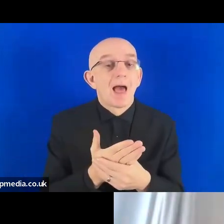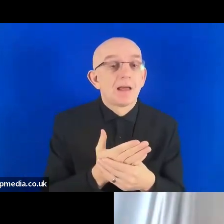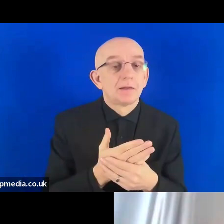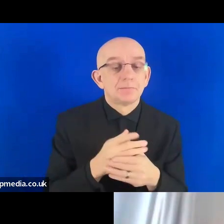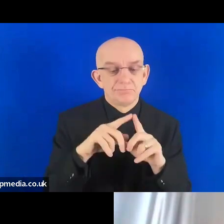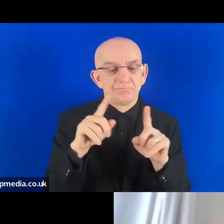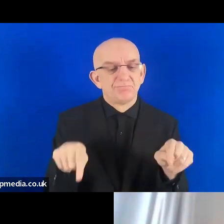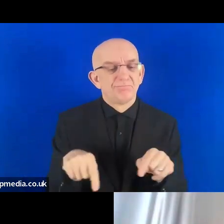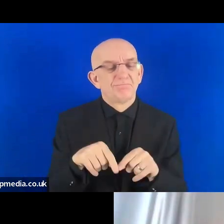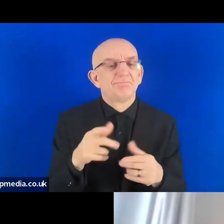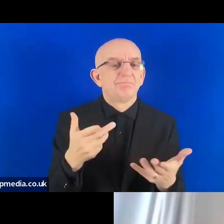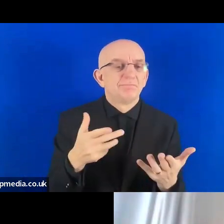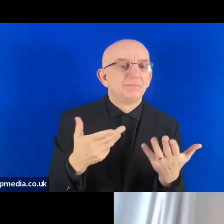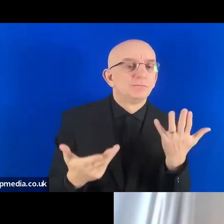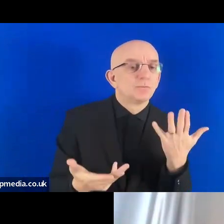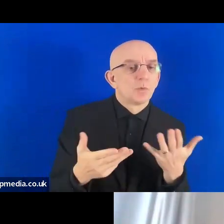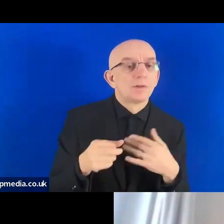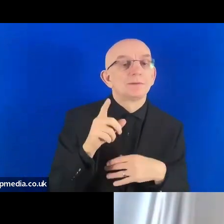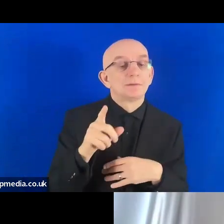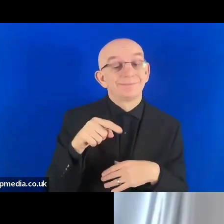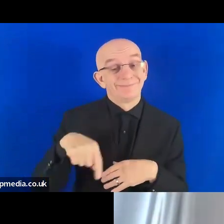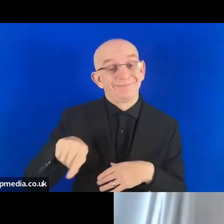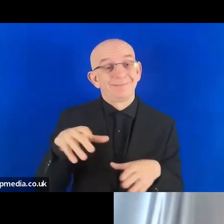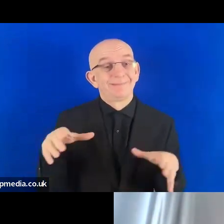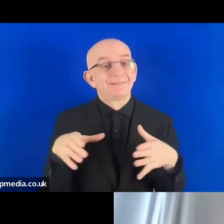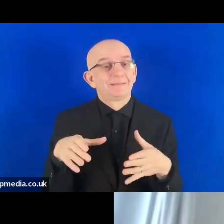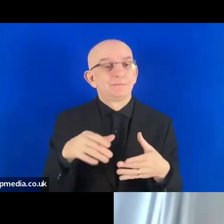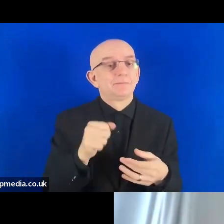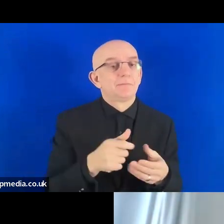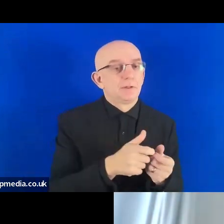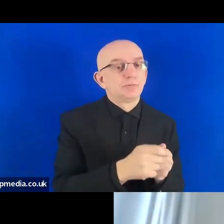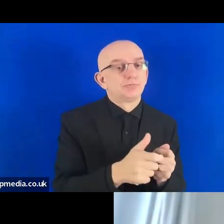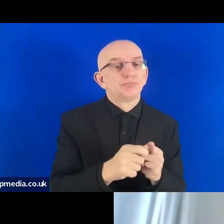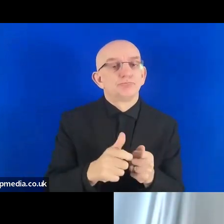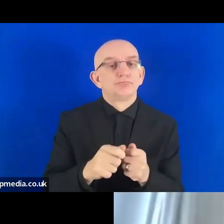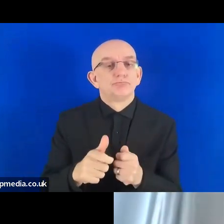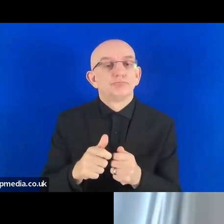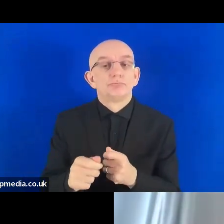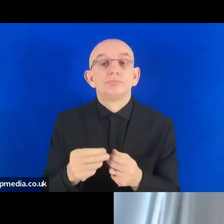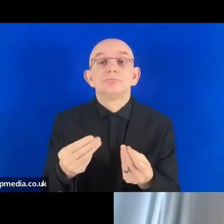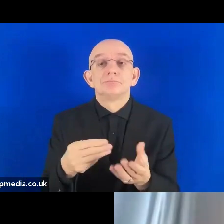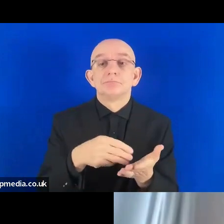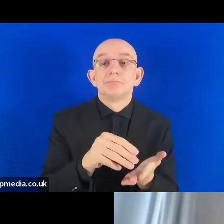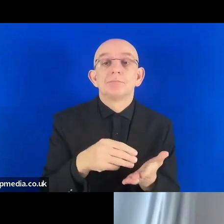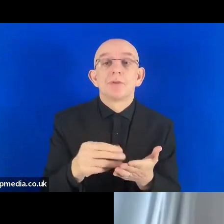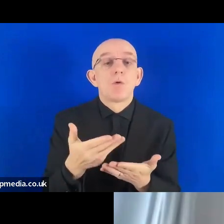we will be doing the wire transfers, especially for the visa related costs. Okay. And, thank you.